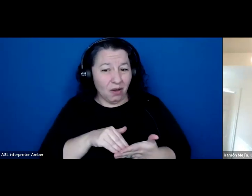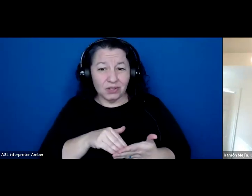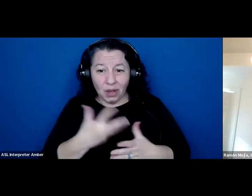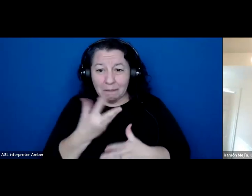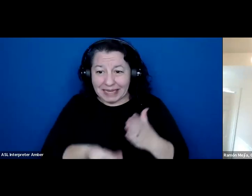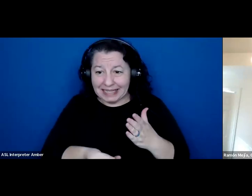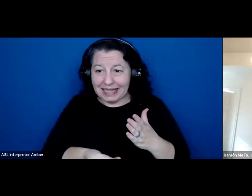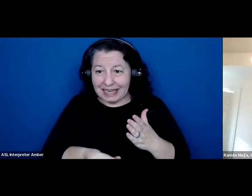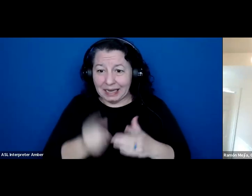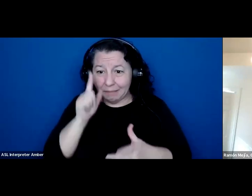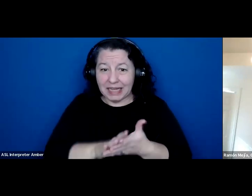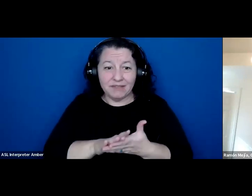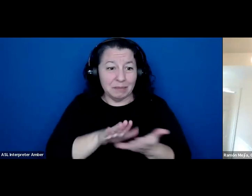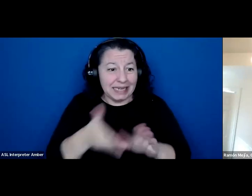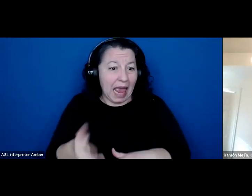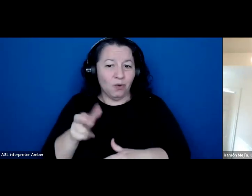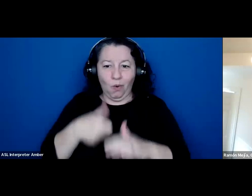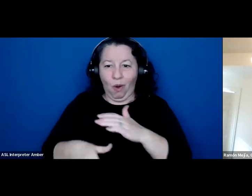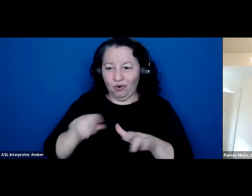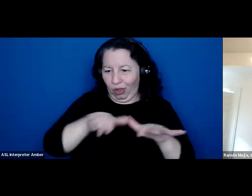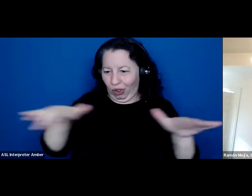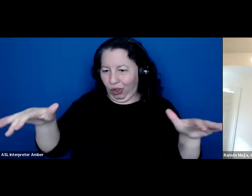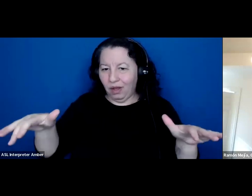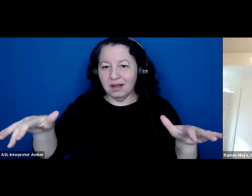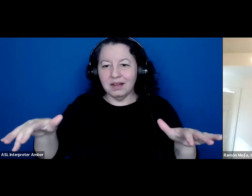You know, a genocide is occurring and it is all our responsibilities